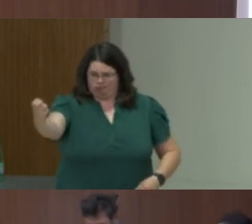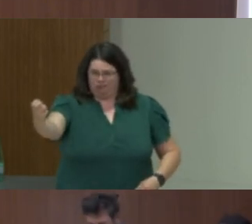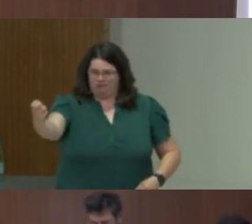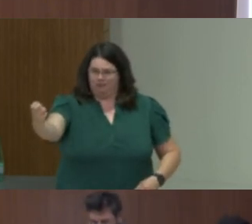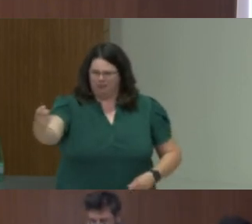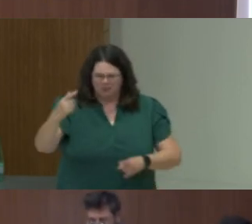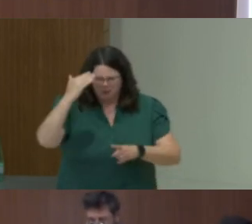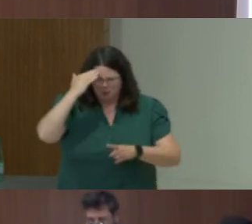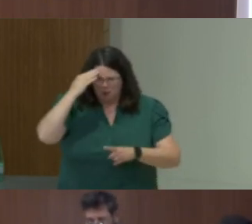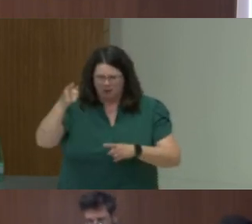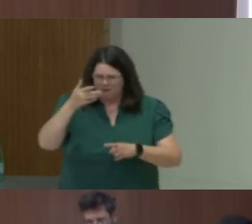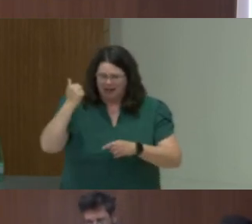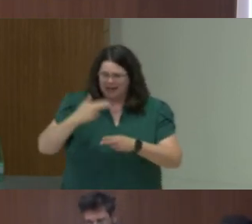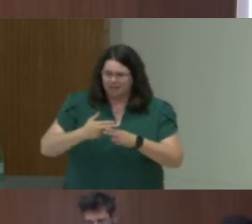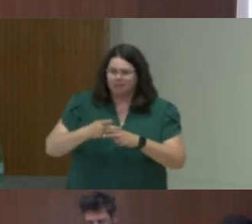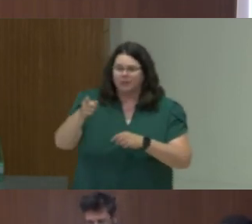And I always do, I value your work very much Justin.